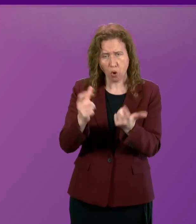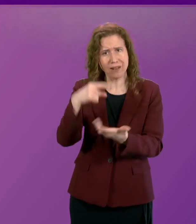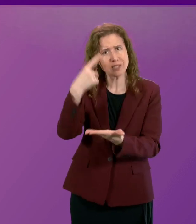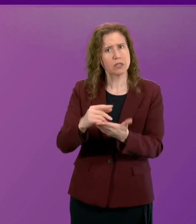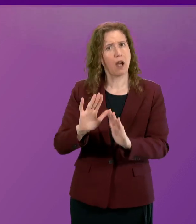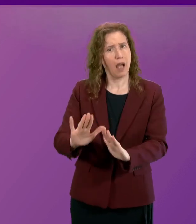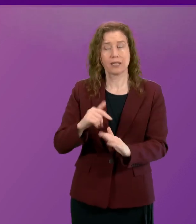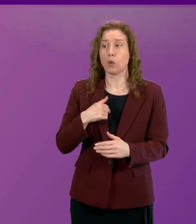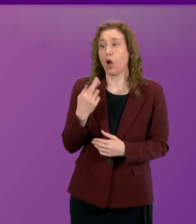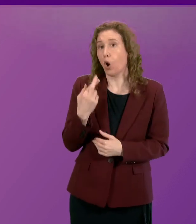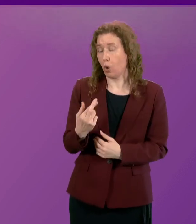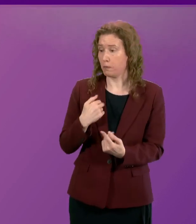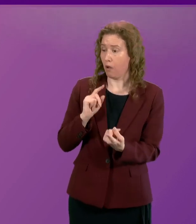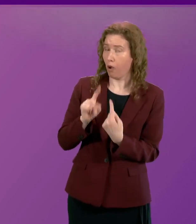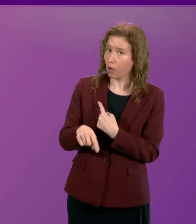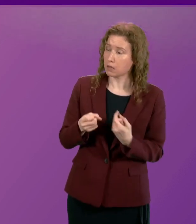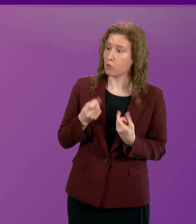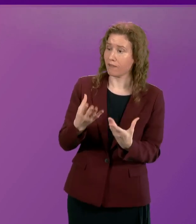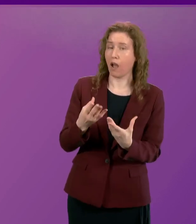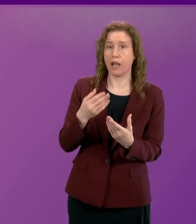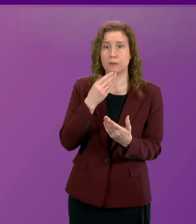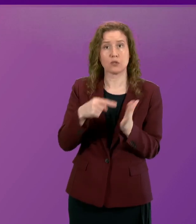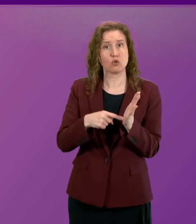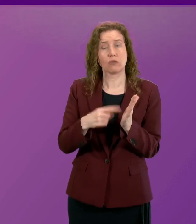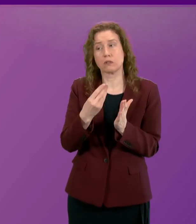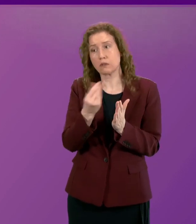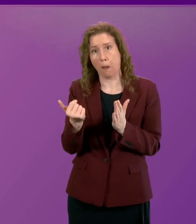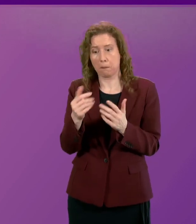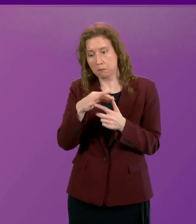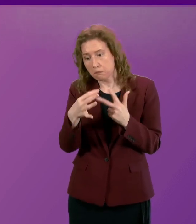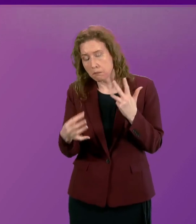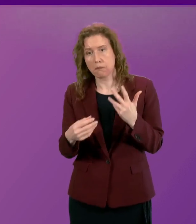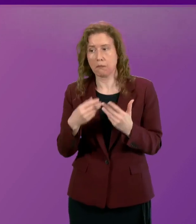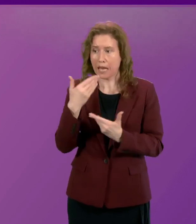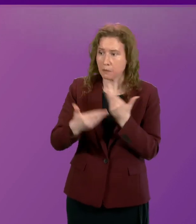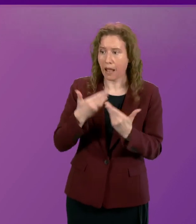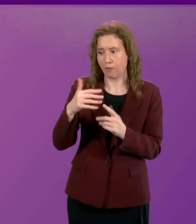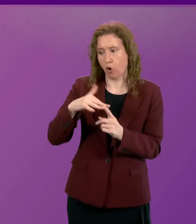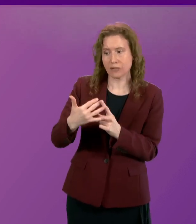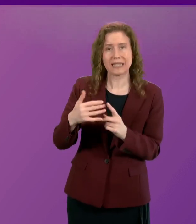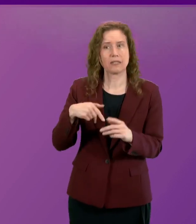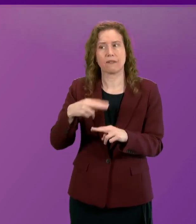I hope that that answer provides Mr Torrance with some context about the final decisions that have been made.